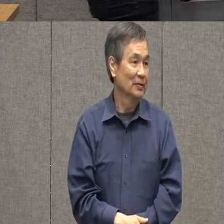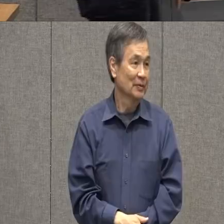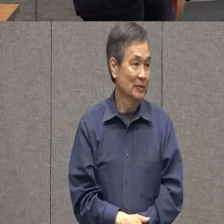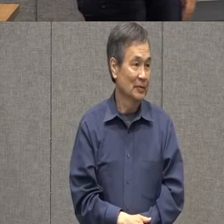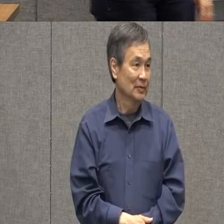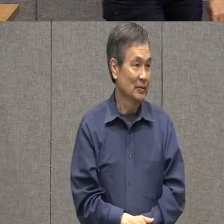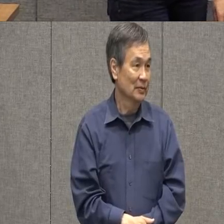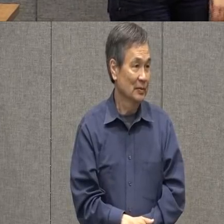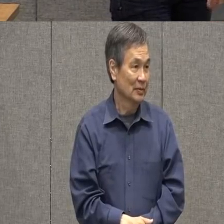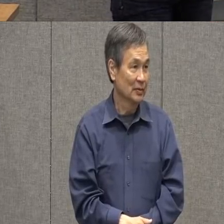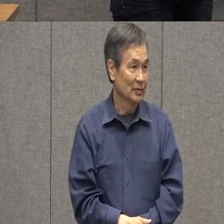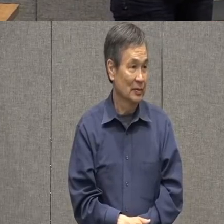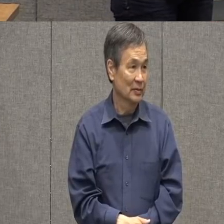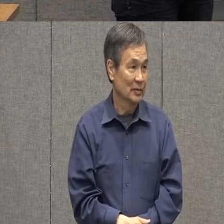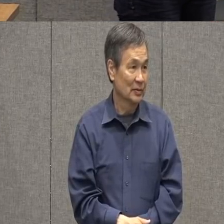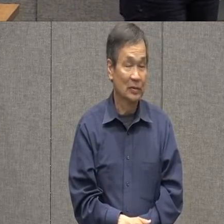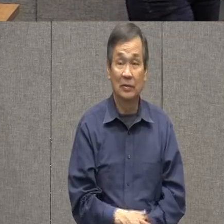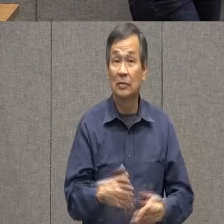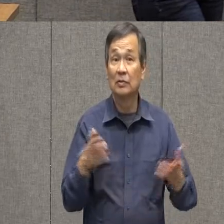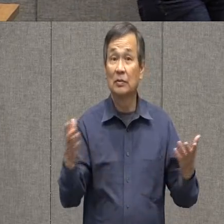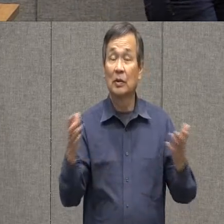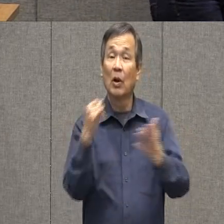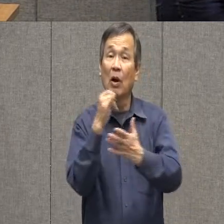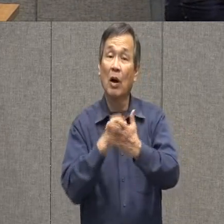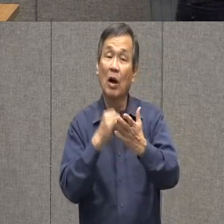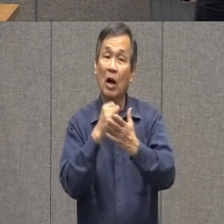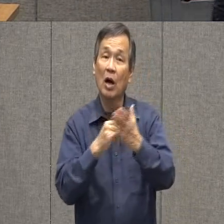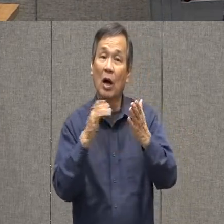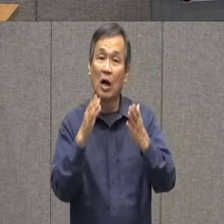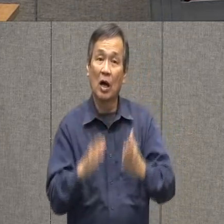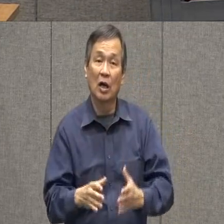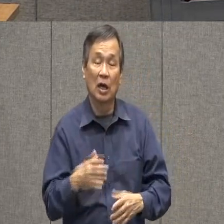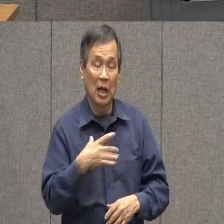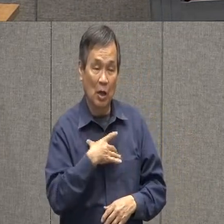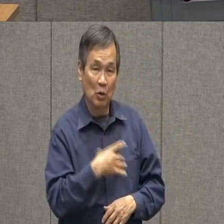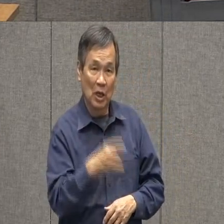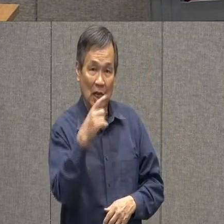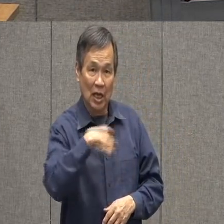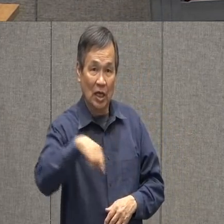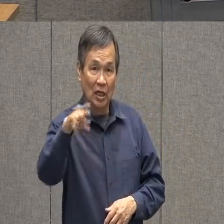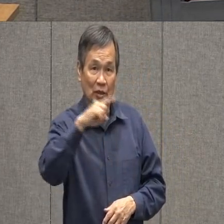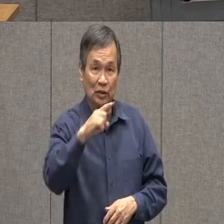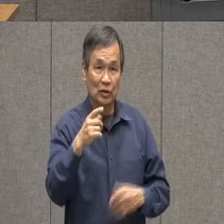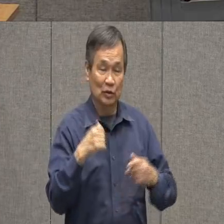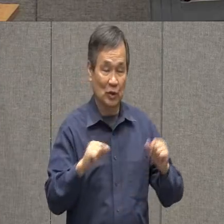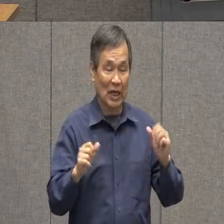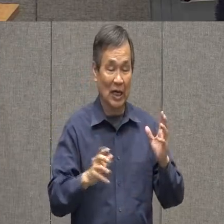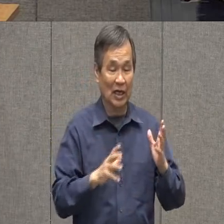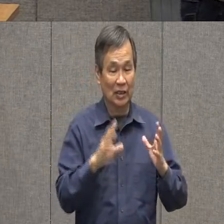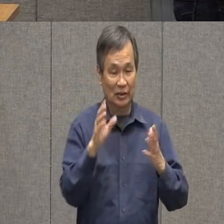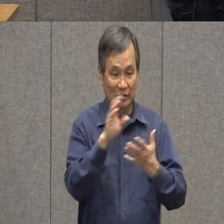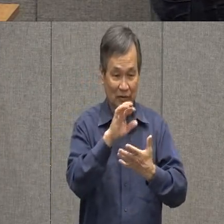Oh, that's so neat. So artists, I would love for us to try gesture drawing together. Okay.